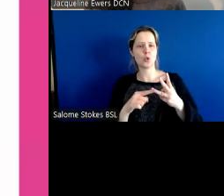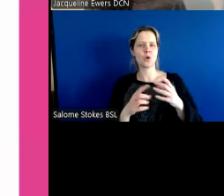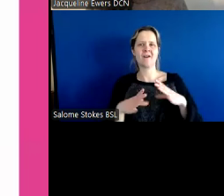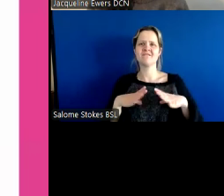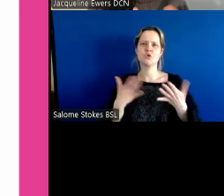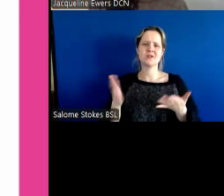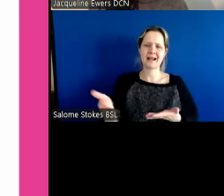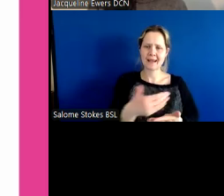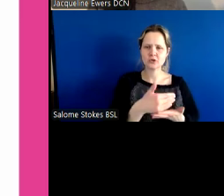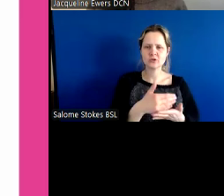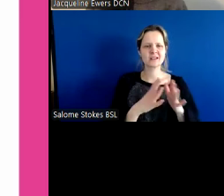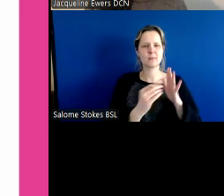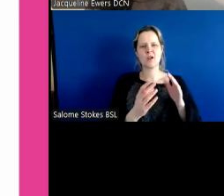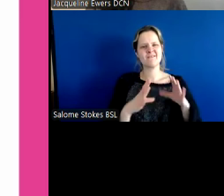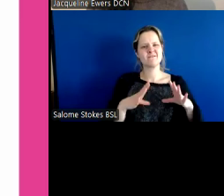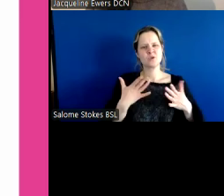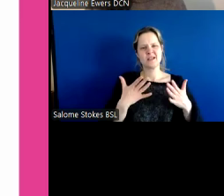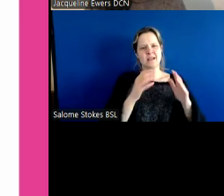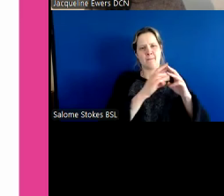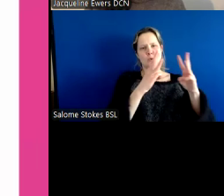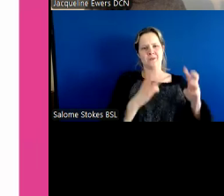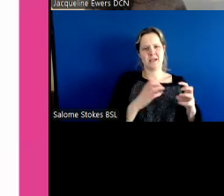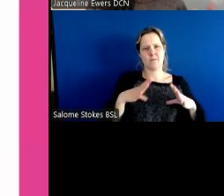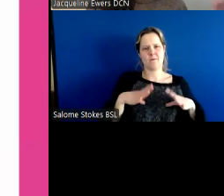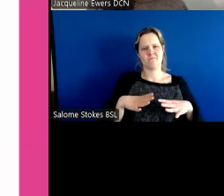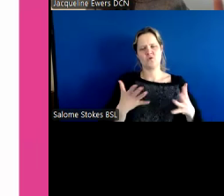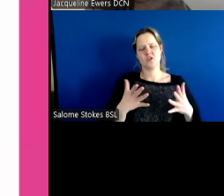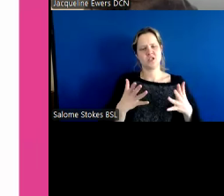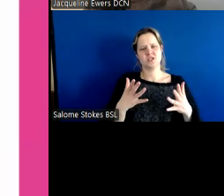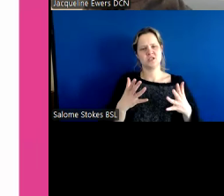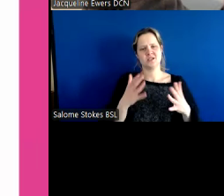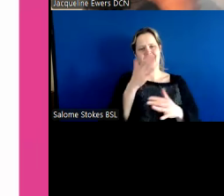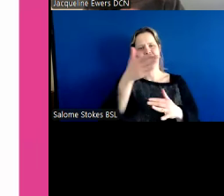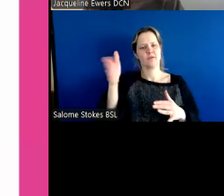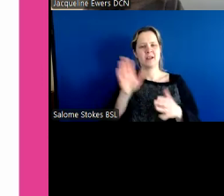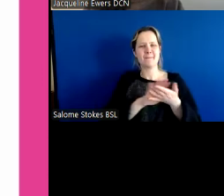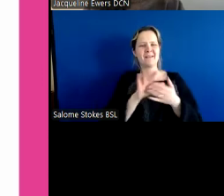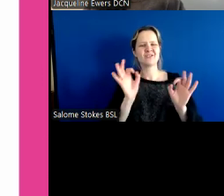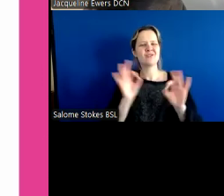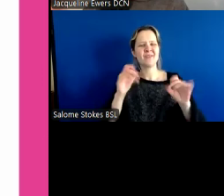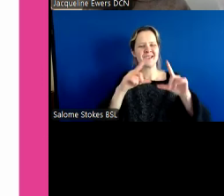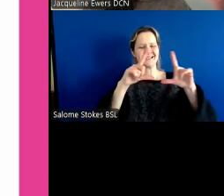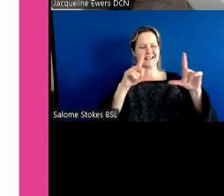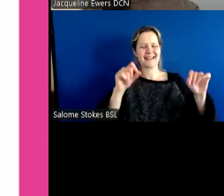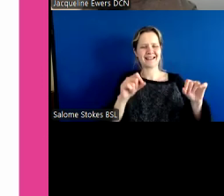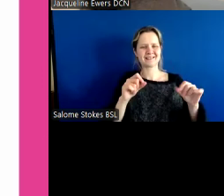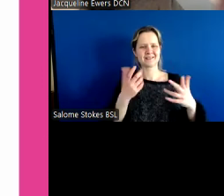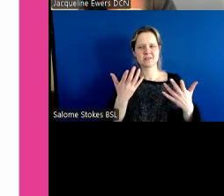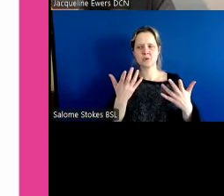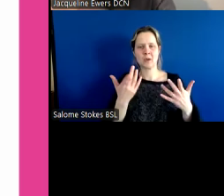museums and galleries where there is no contact data. You haven't got a ticketing pipeline where you've got people coming in,